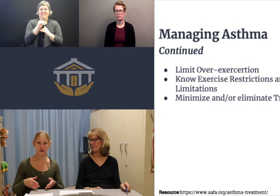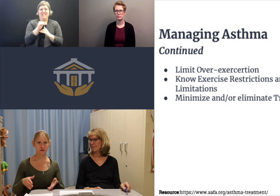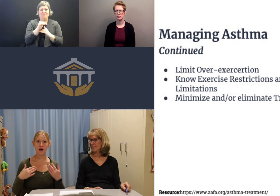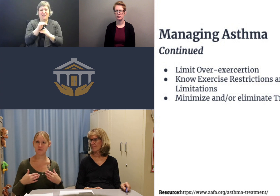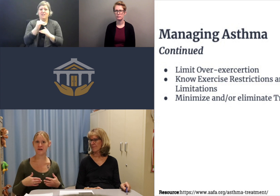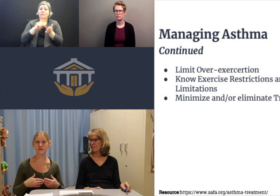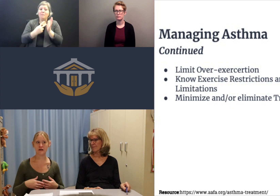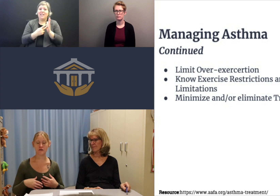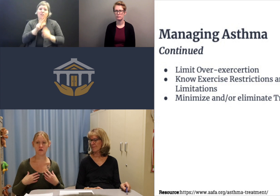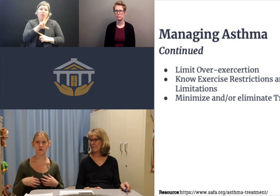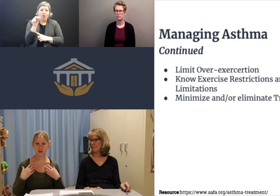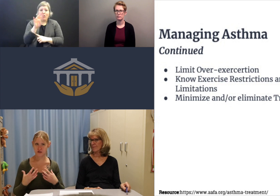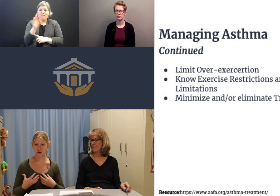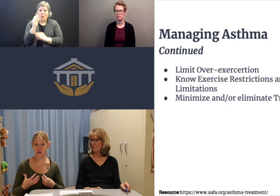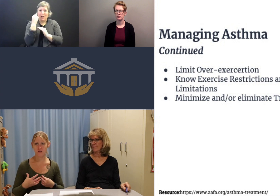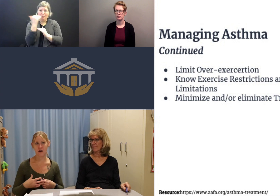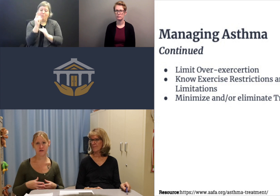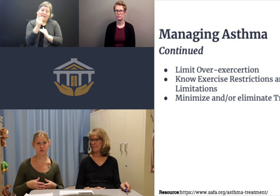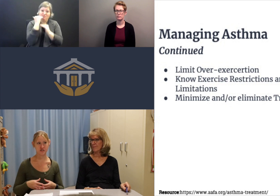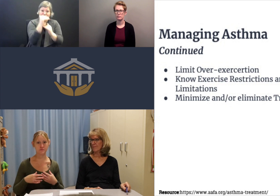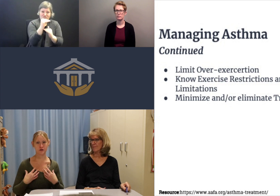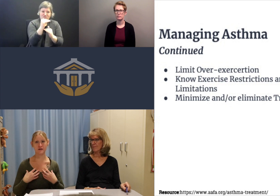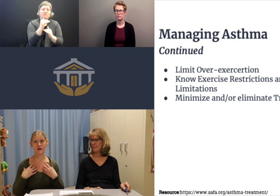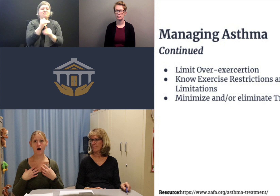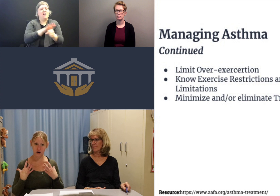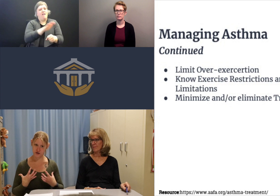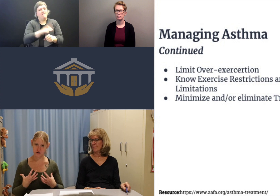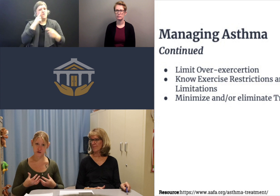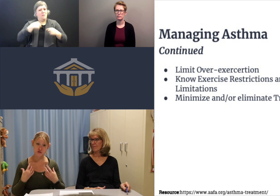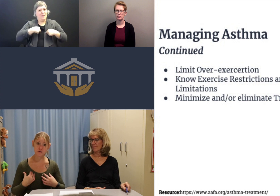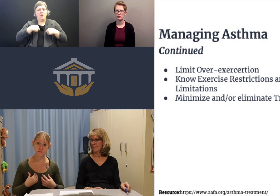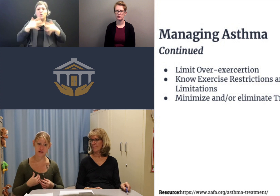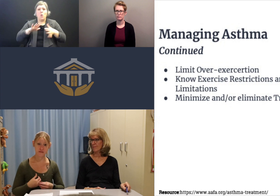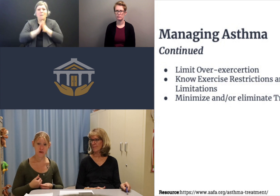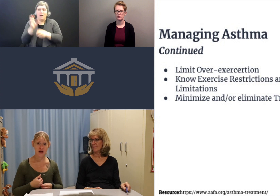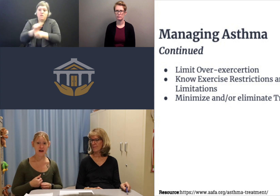you know, hyperventilate or over exert your lungs or just breathe harder or struggle to breathe. and